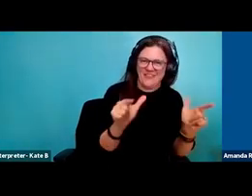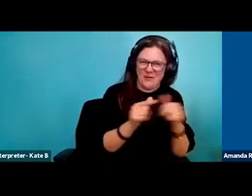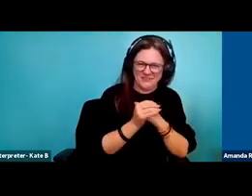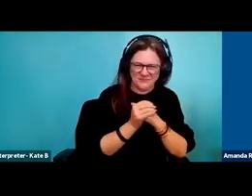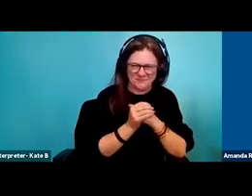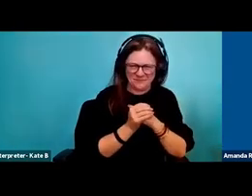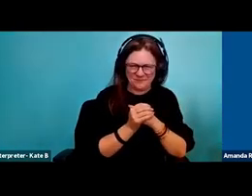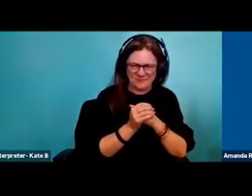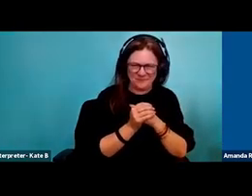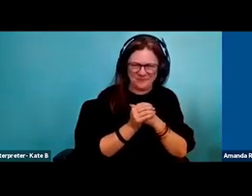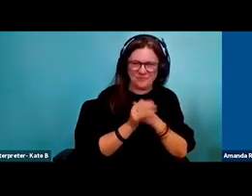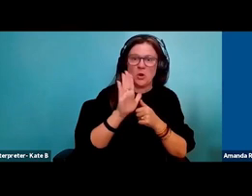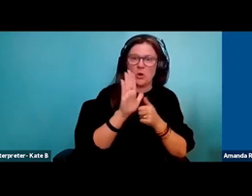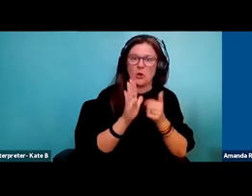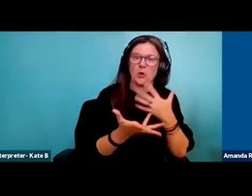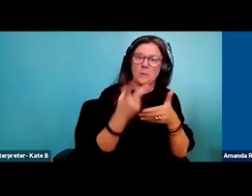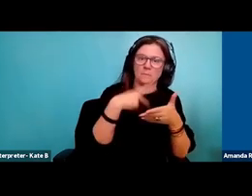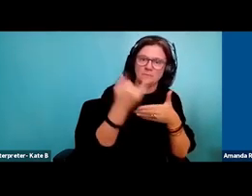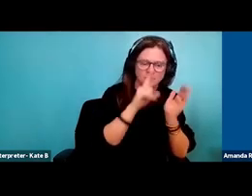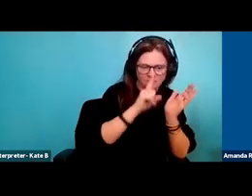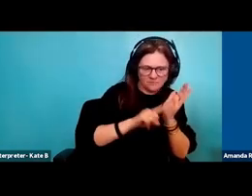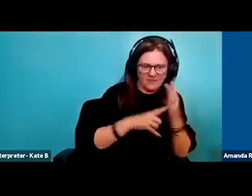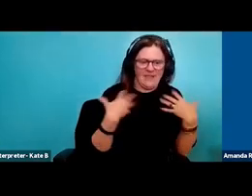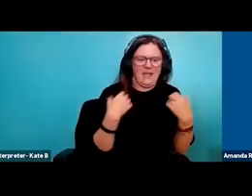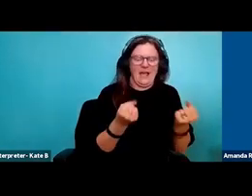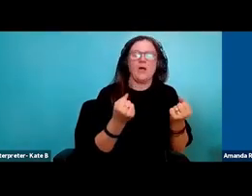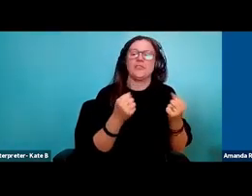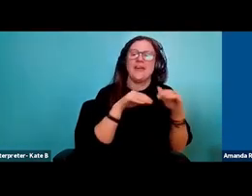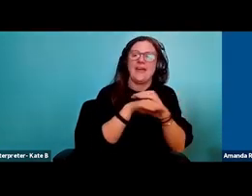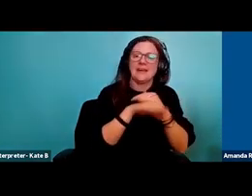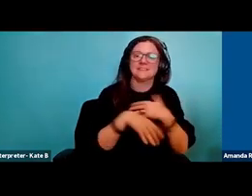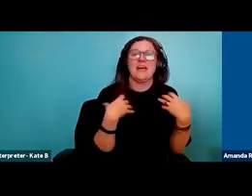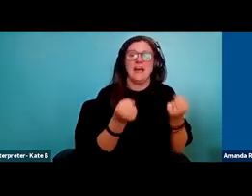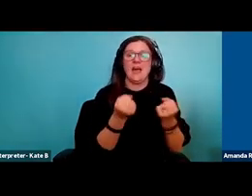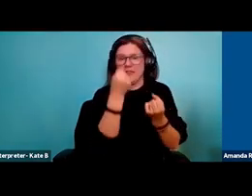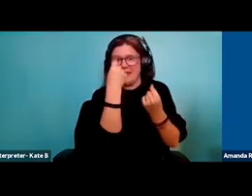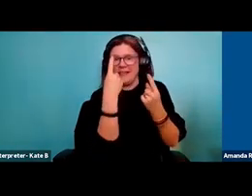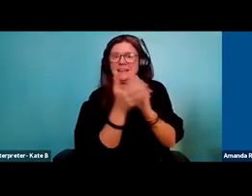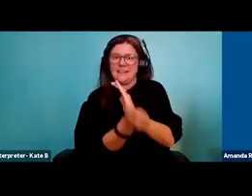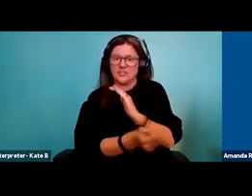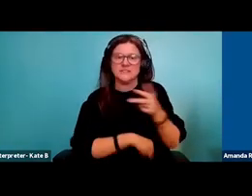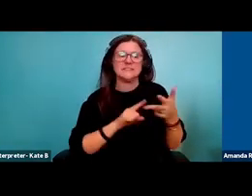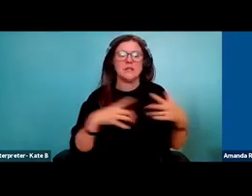her projects include investigating healthcare access, health literacy, pregnancy experiences